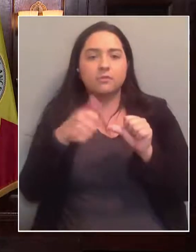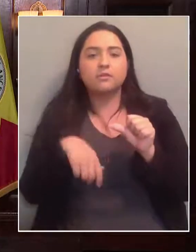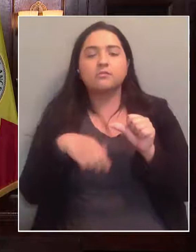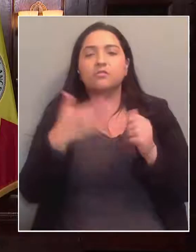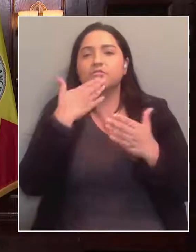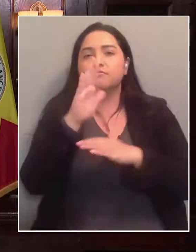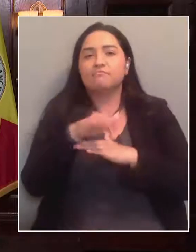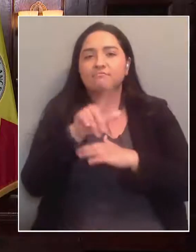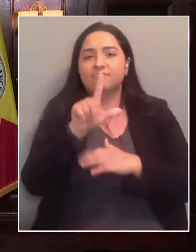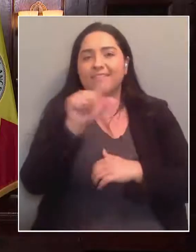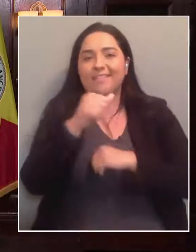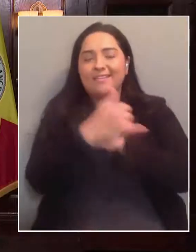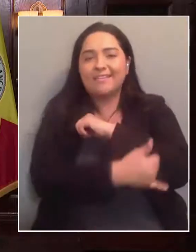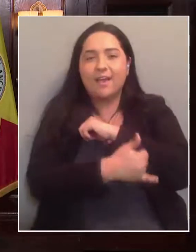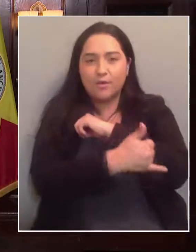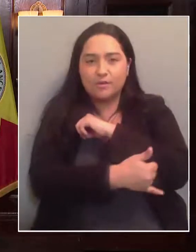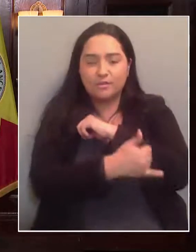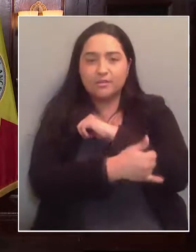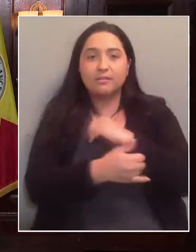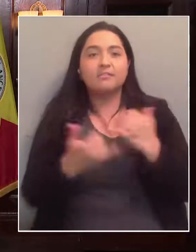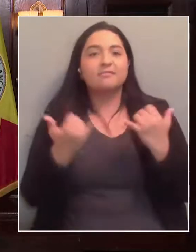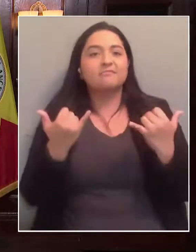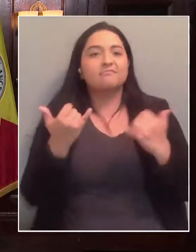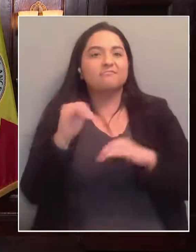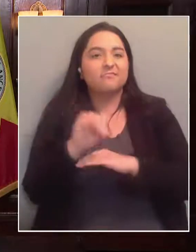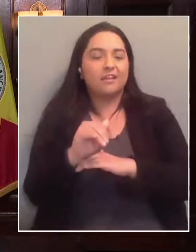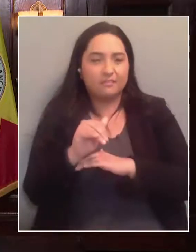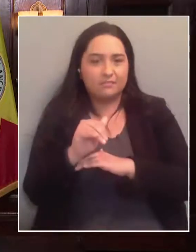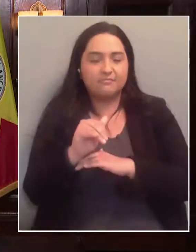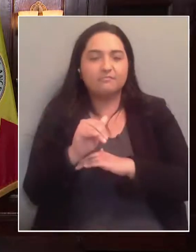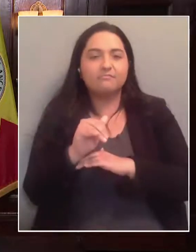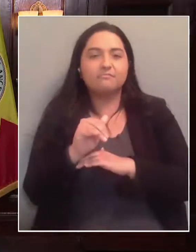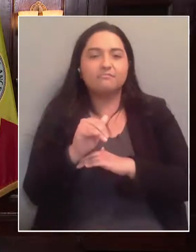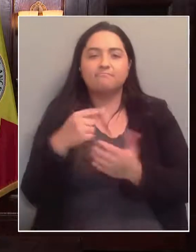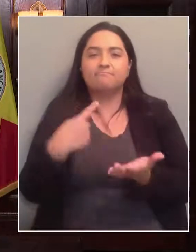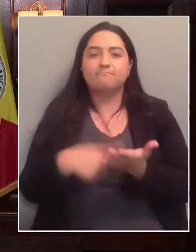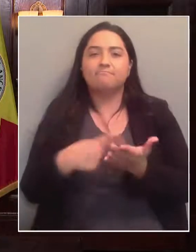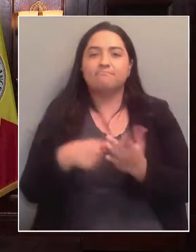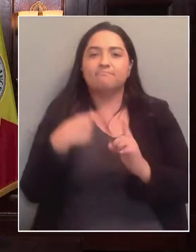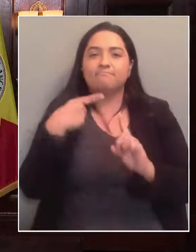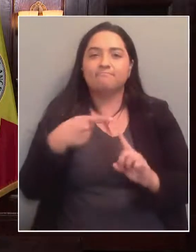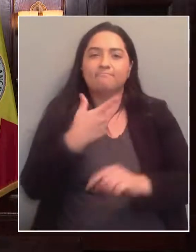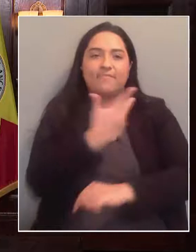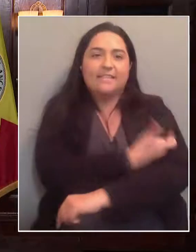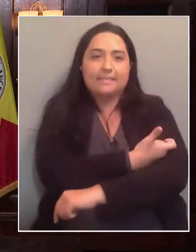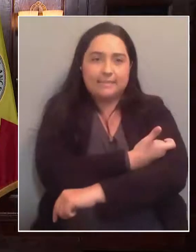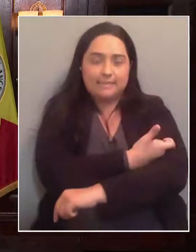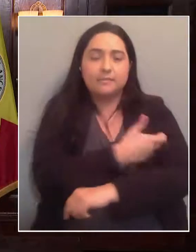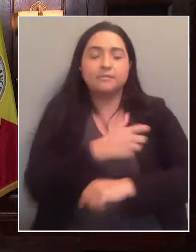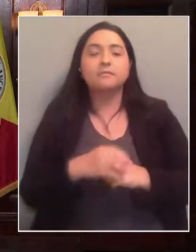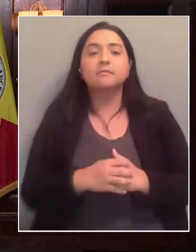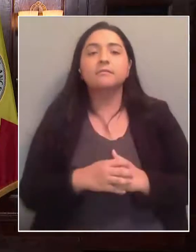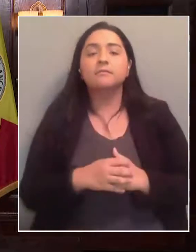MUY BUENAS NOCHES, LOS ANGELES.